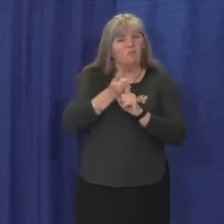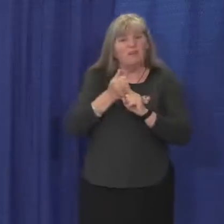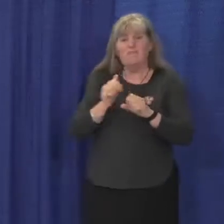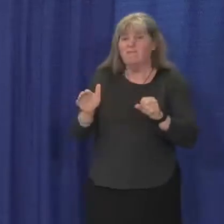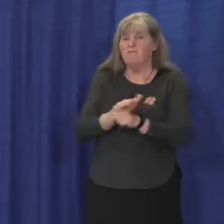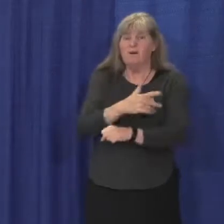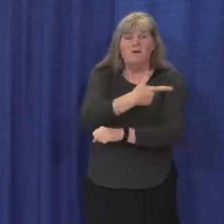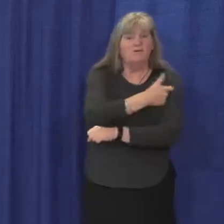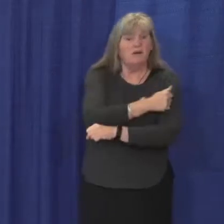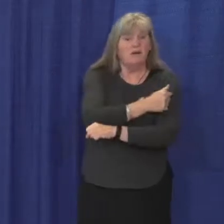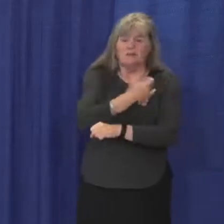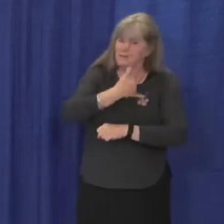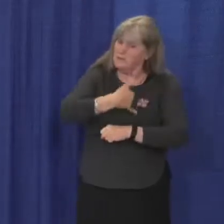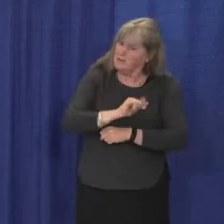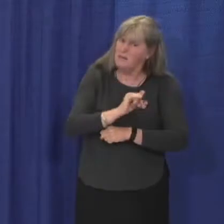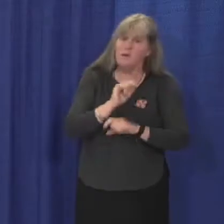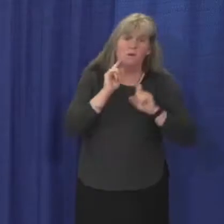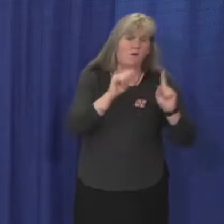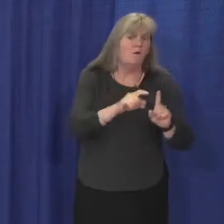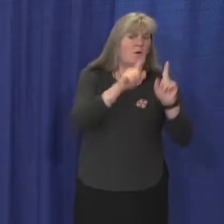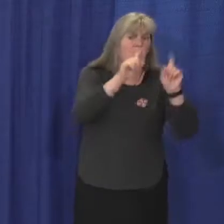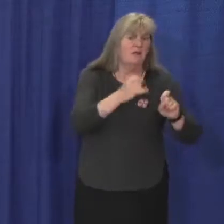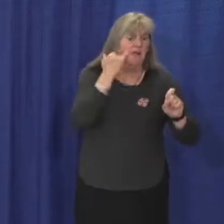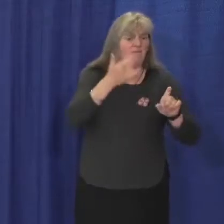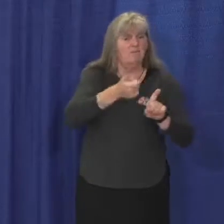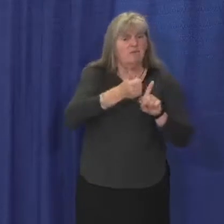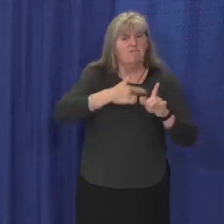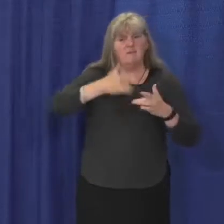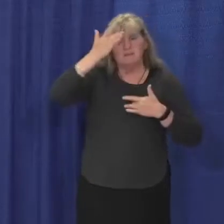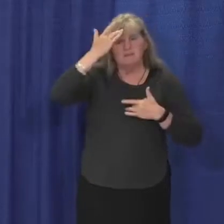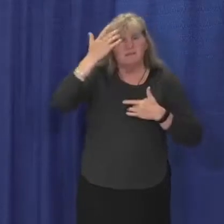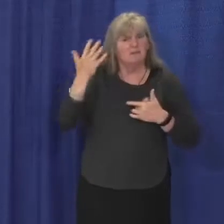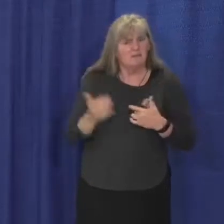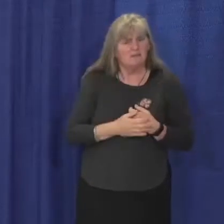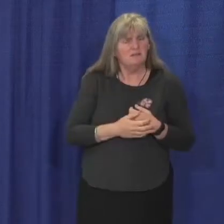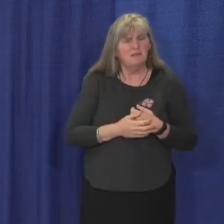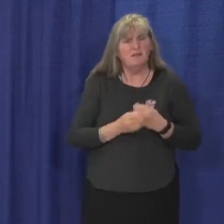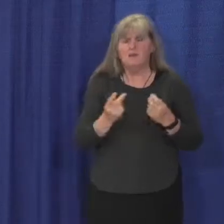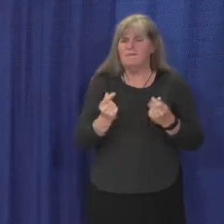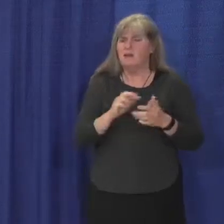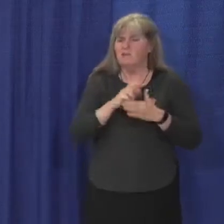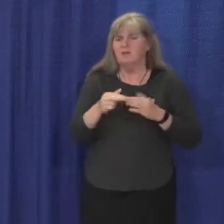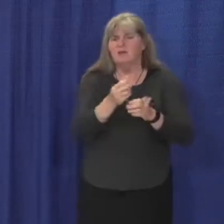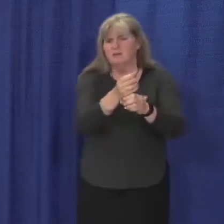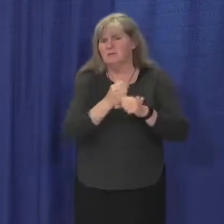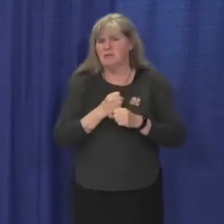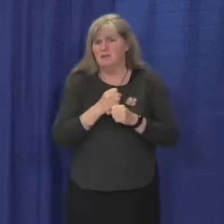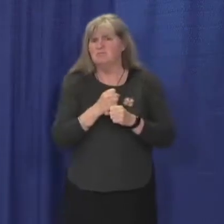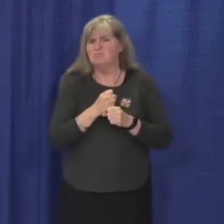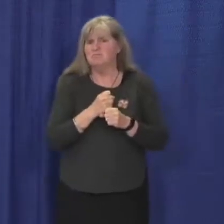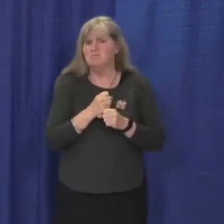Even if you are fully vaccinated you should get tested if you have symptoms. Testing turnaround time has